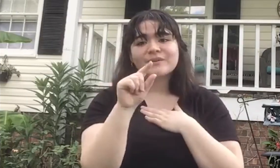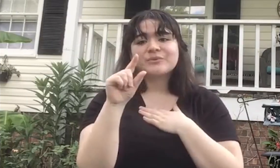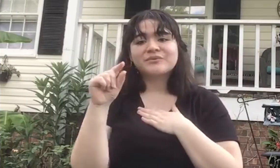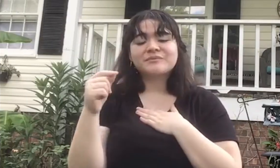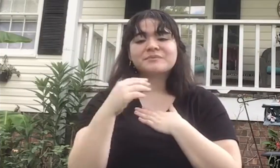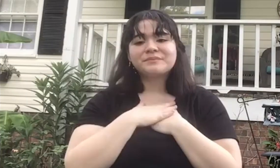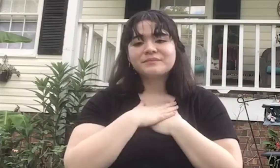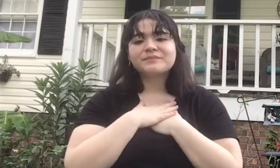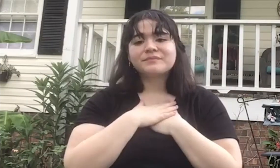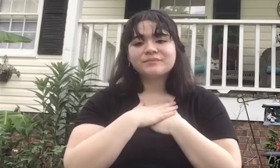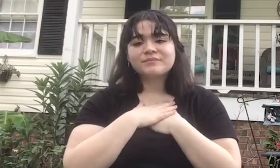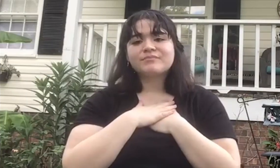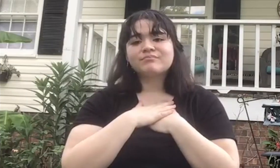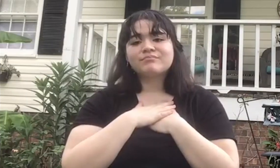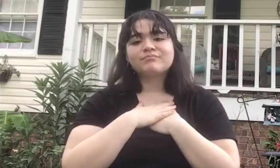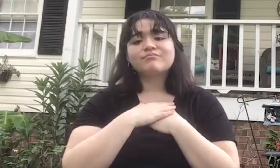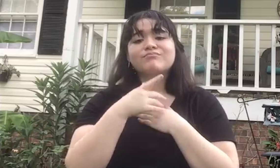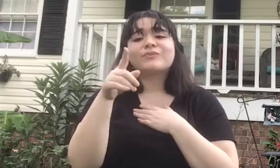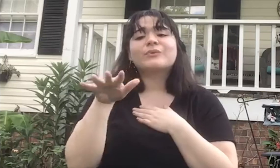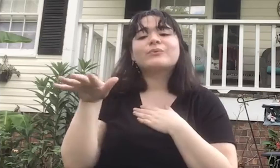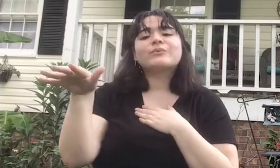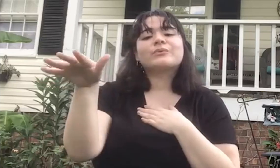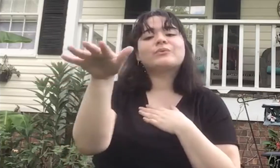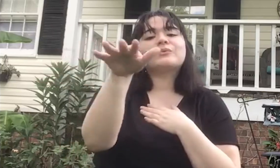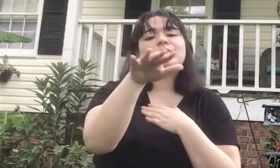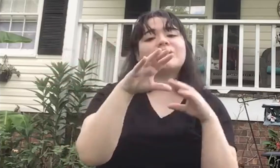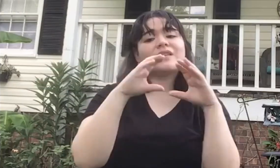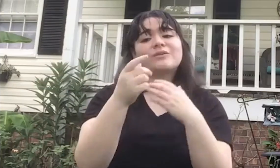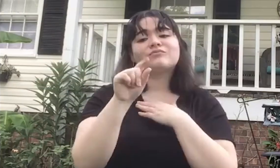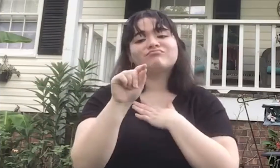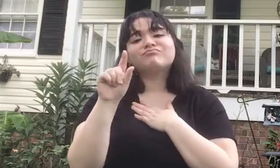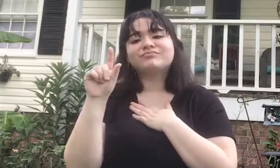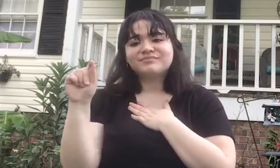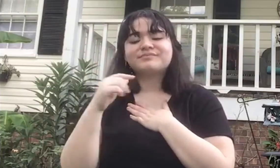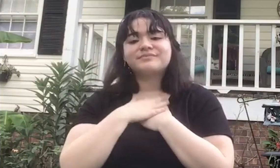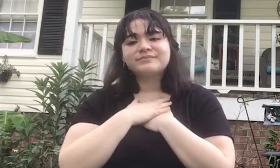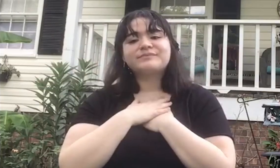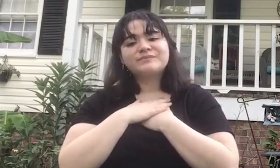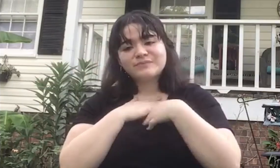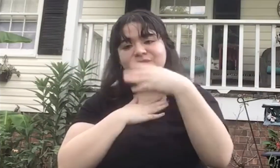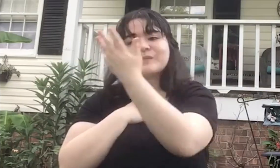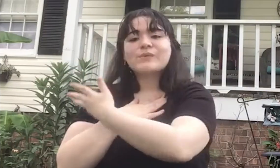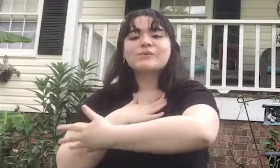Oh, Class of 2020...